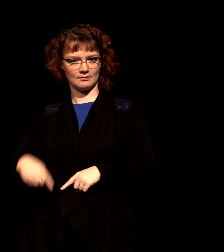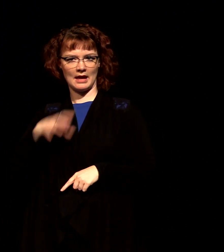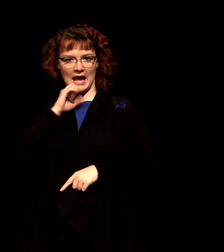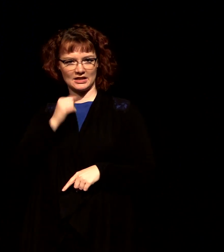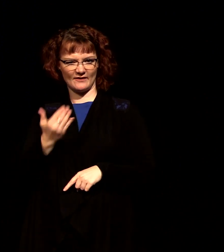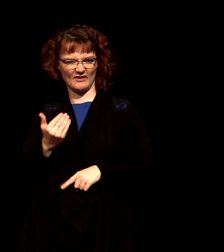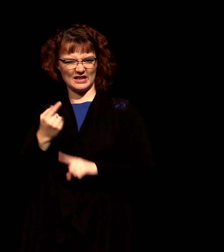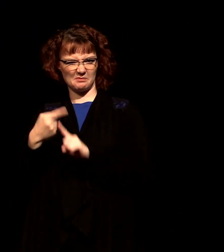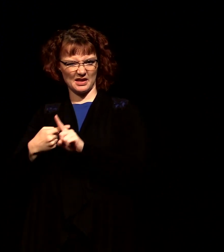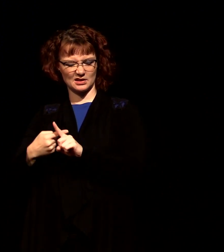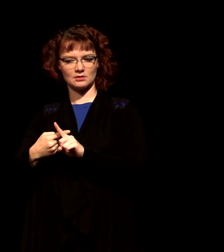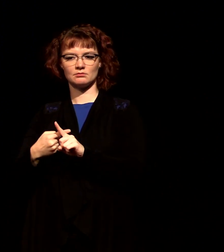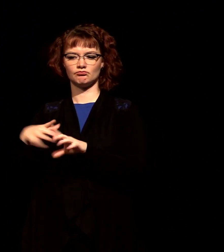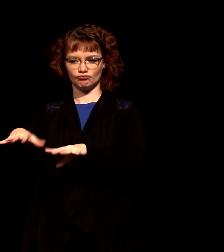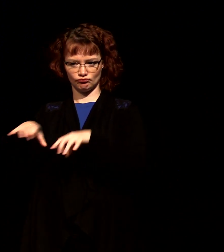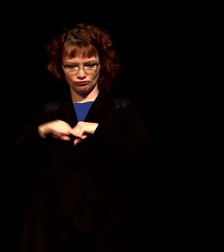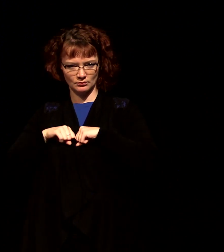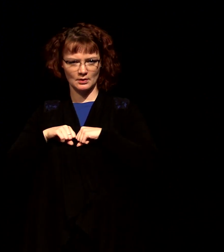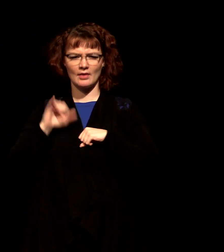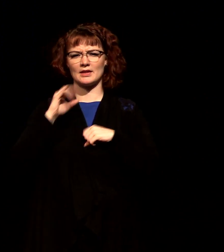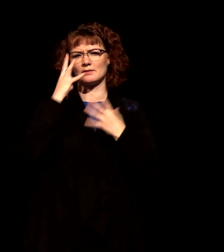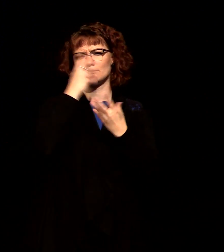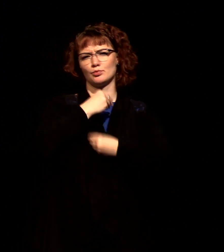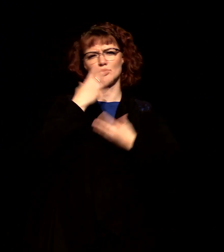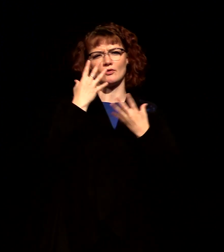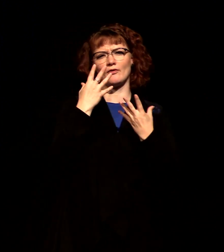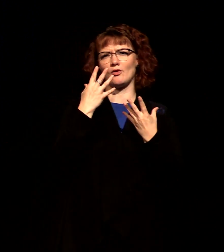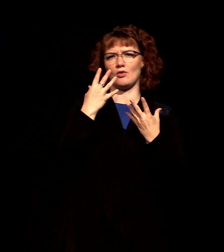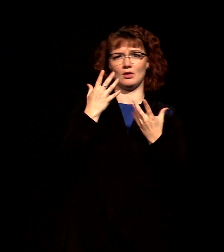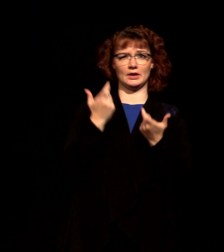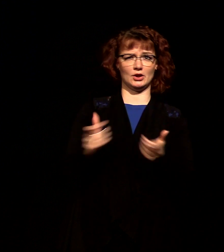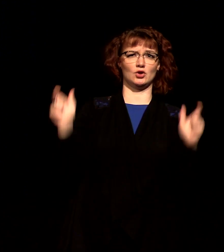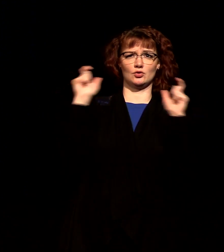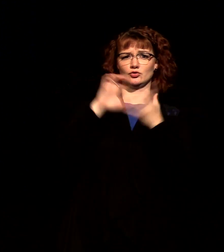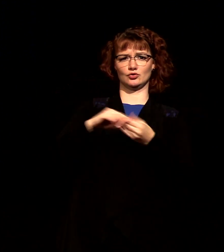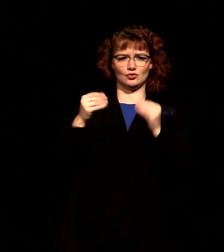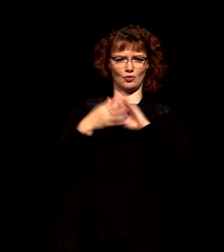international workers in China for over 10 years. And so when